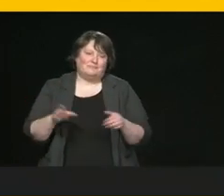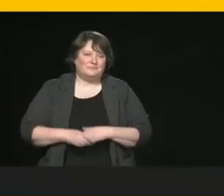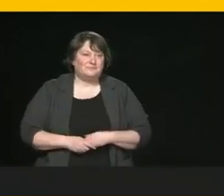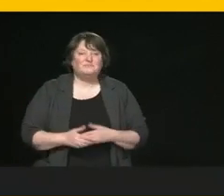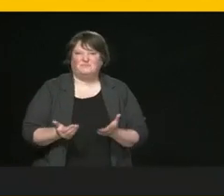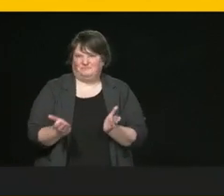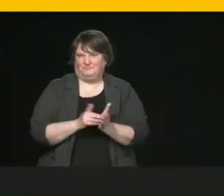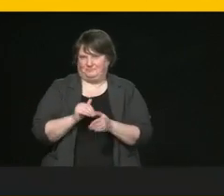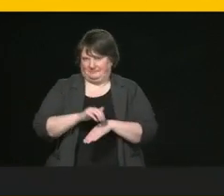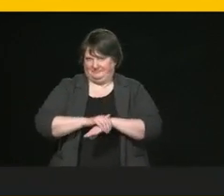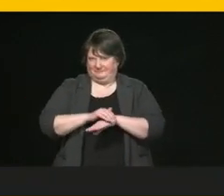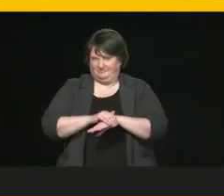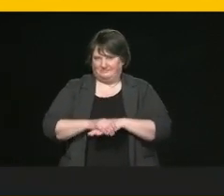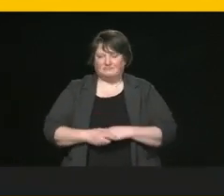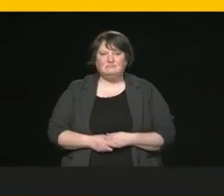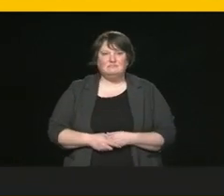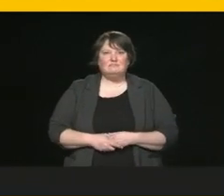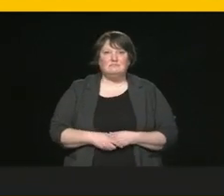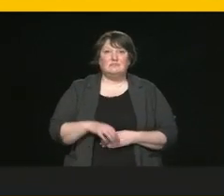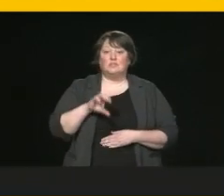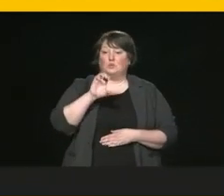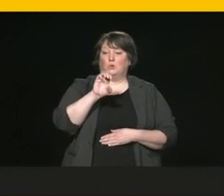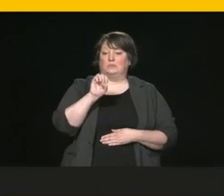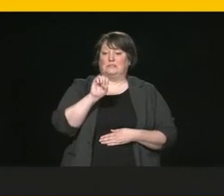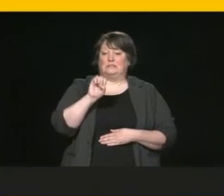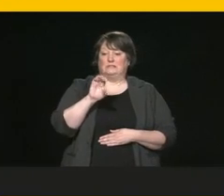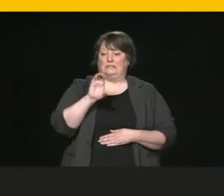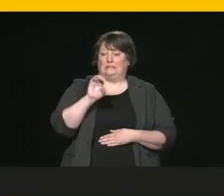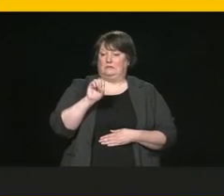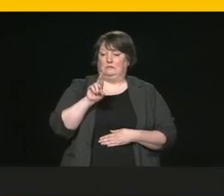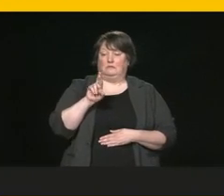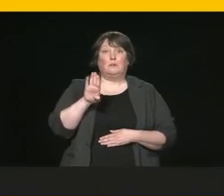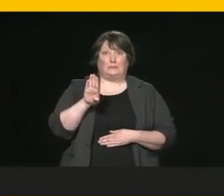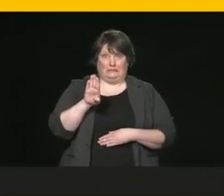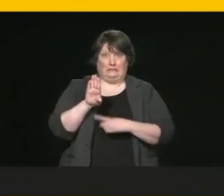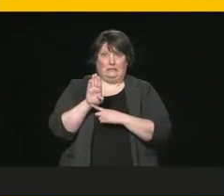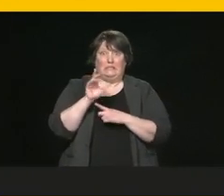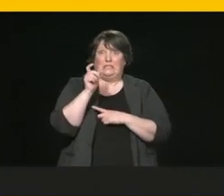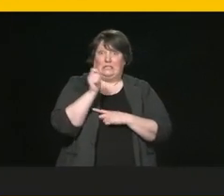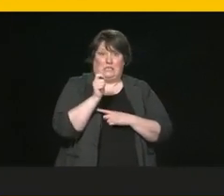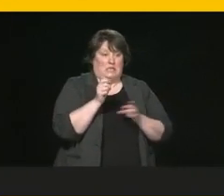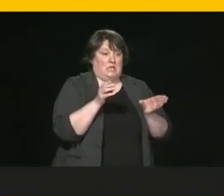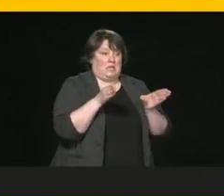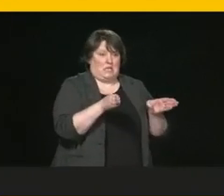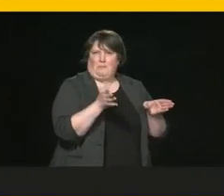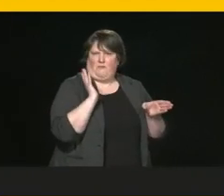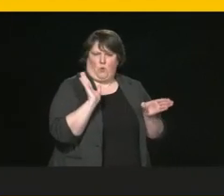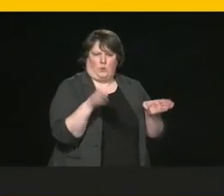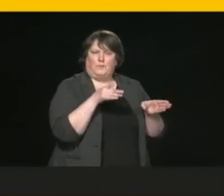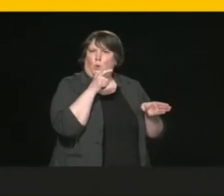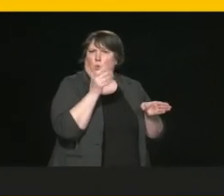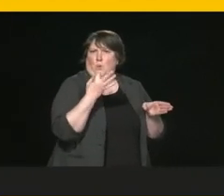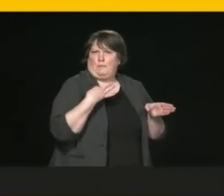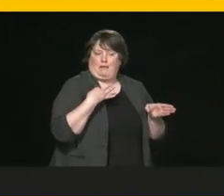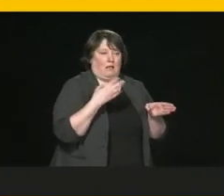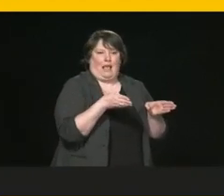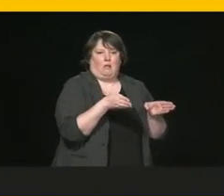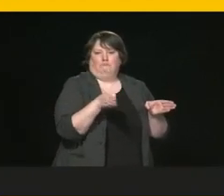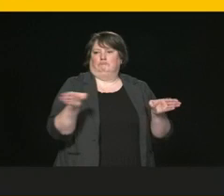THEY BRING SUNSHINE INTO OUR LIVES AND WE'RE GRATEFUL FOR THAT. Prime Minister Trudeau: TODAY I CAN ANNOUNCE THAT WE'RE